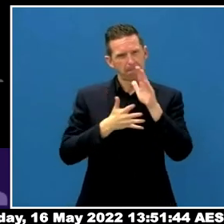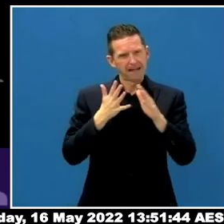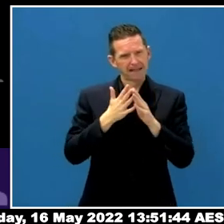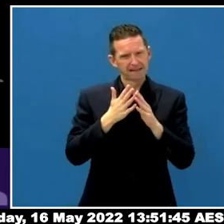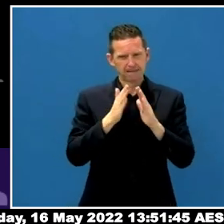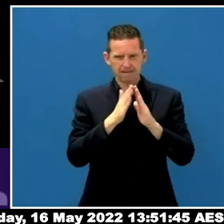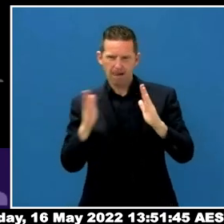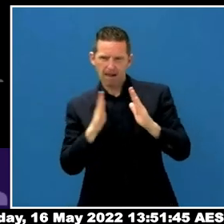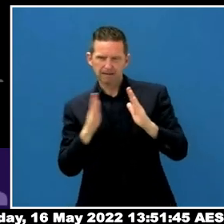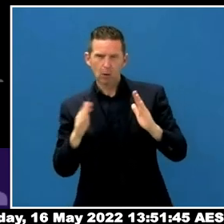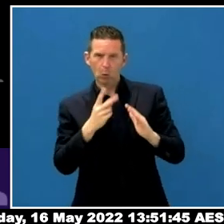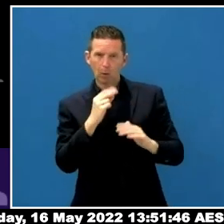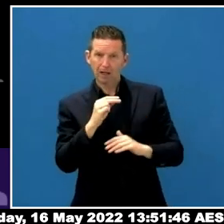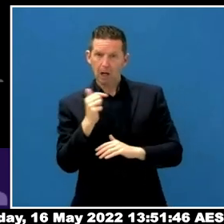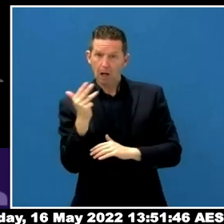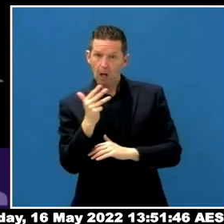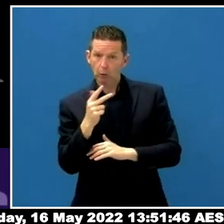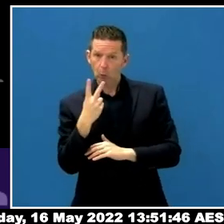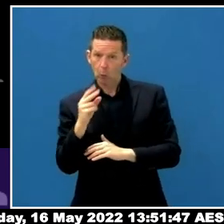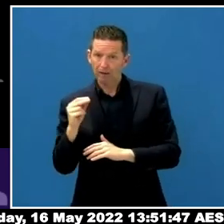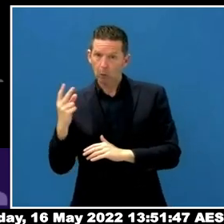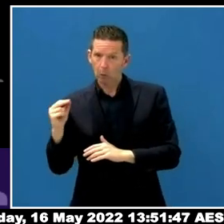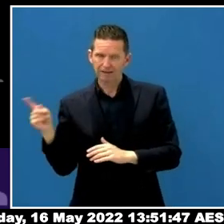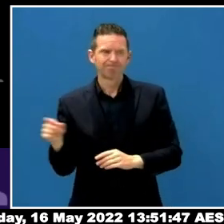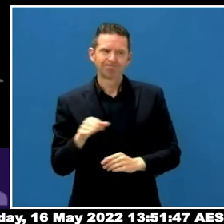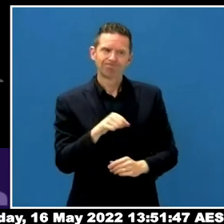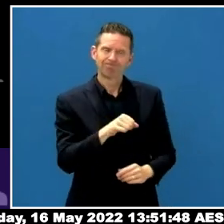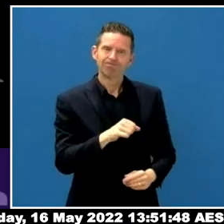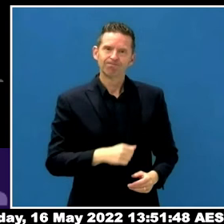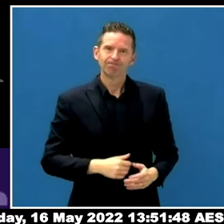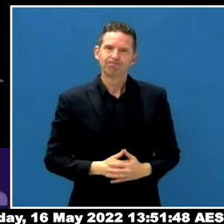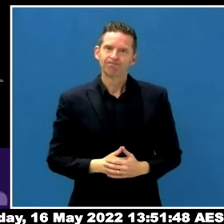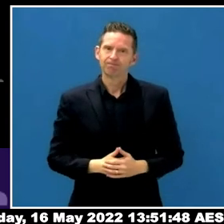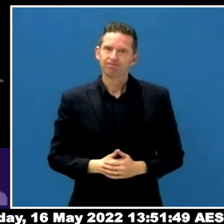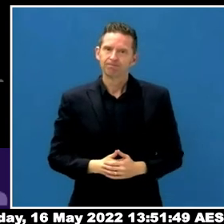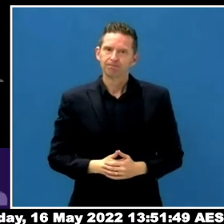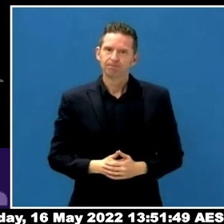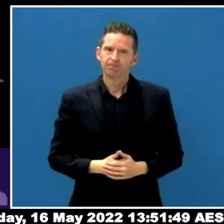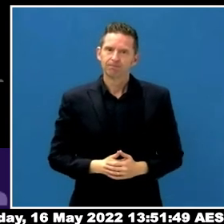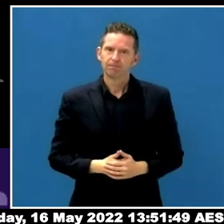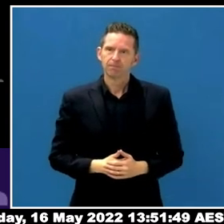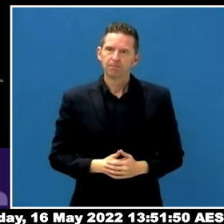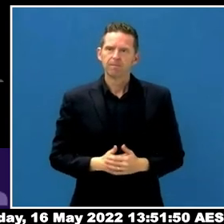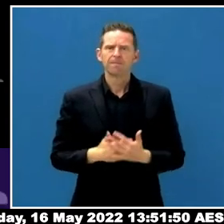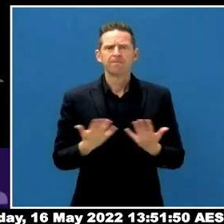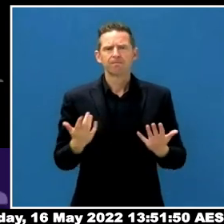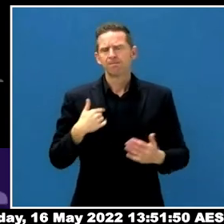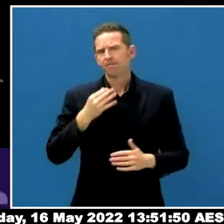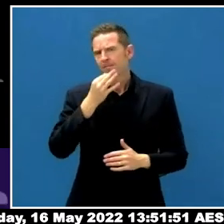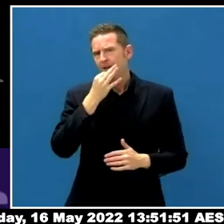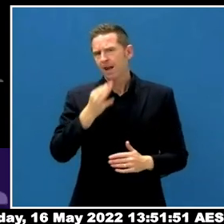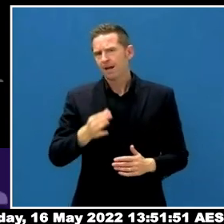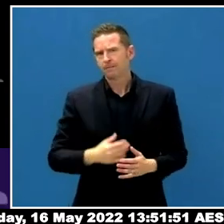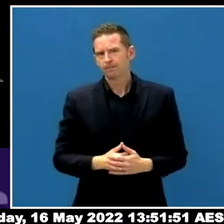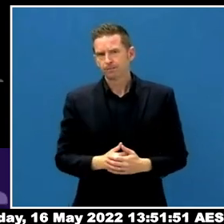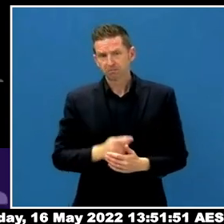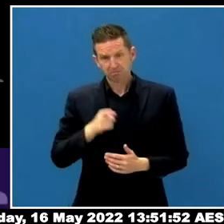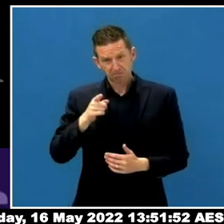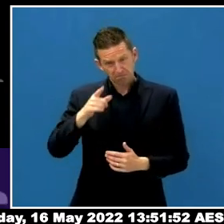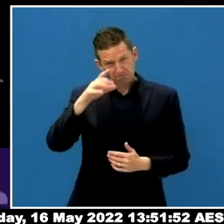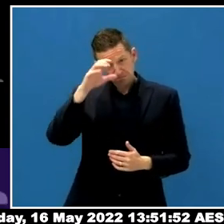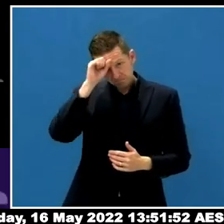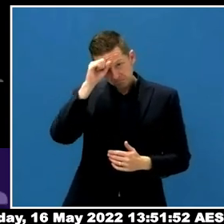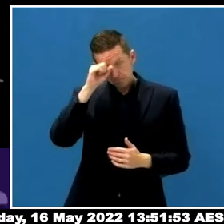Do you recall Simon receiving - was he given a choice around what activities